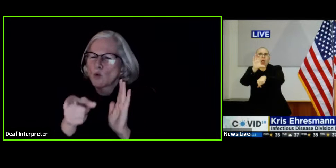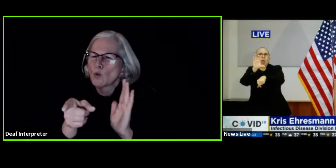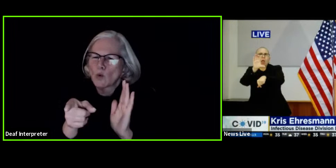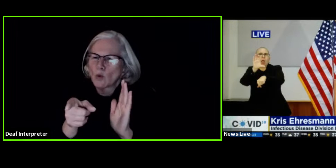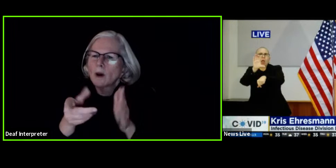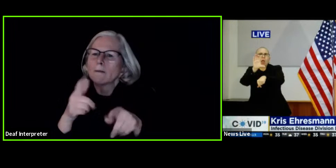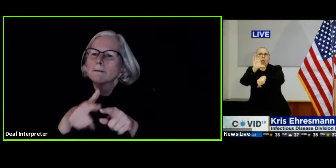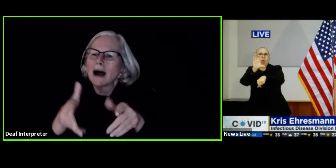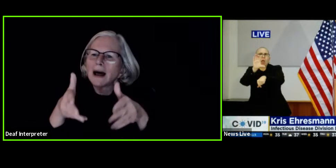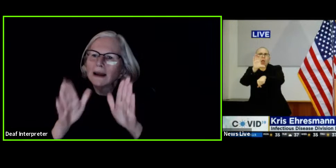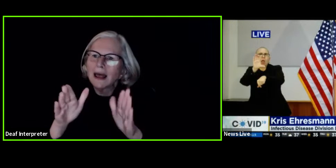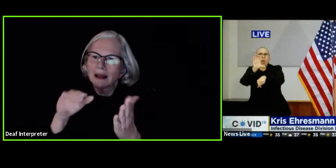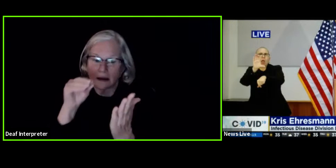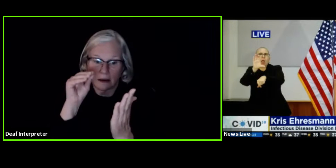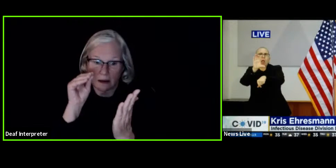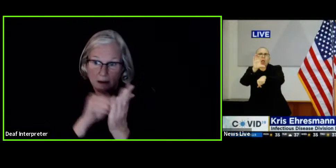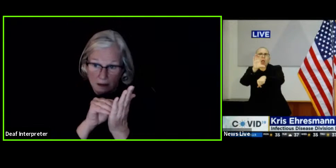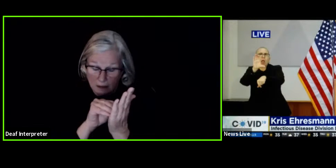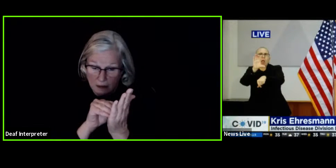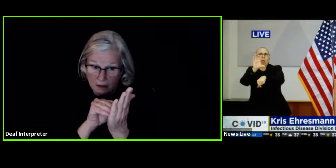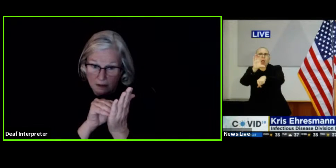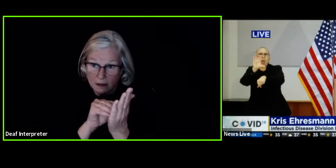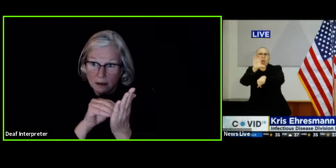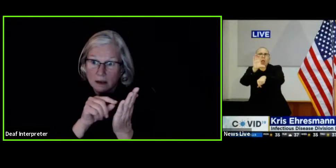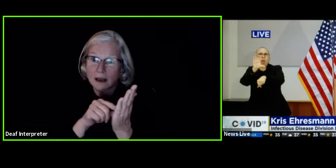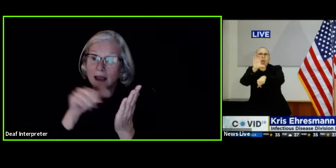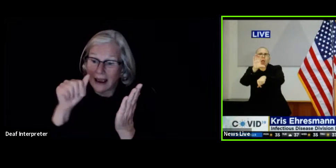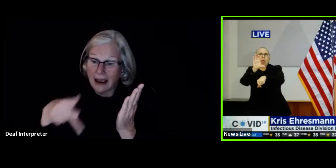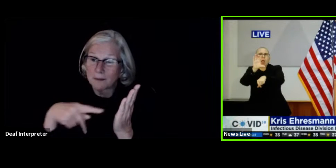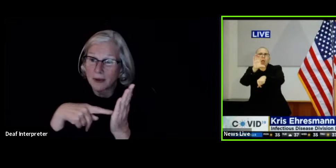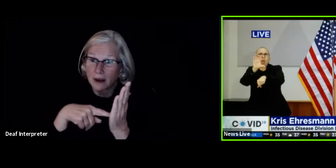BUT IT DOES ALLOW YOU TO MAKE A NOTIFICATION THROUGH YOUR APP TO PEOPLE WHO MAY HAVE BEEN